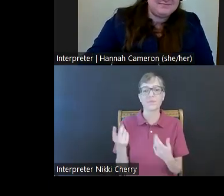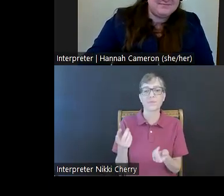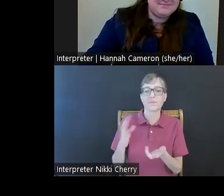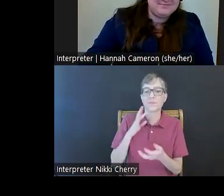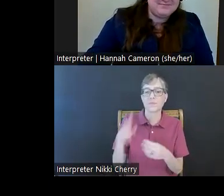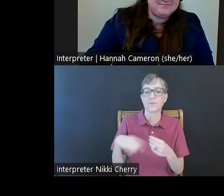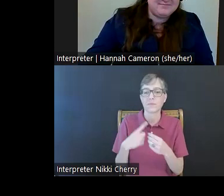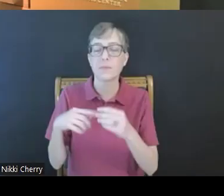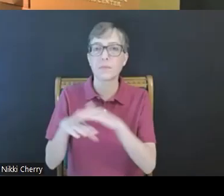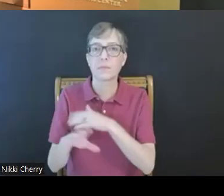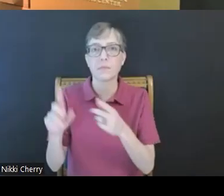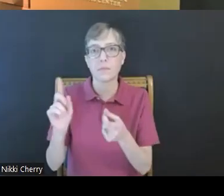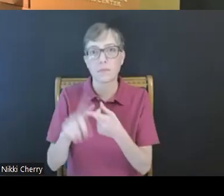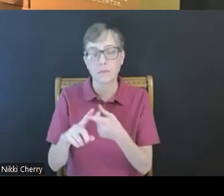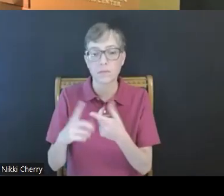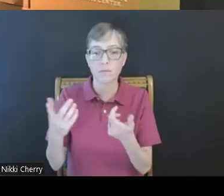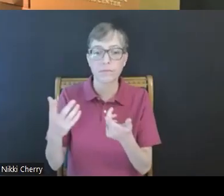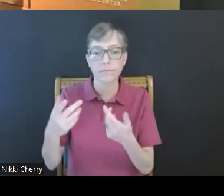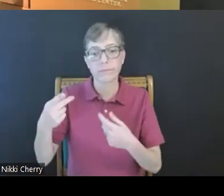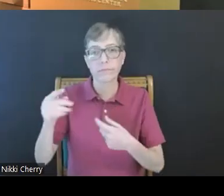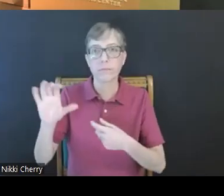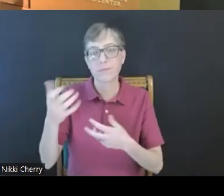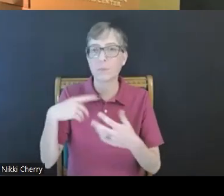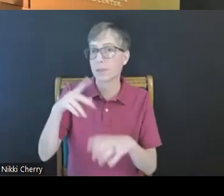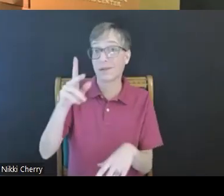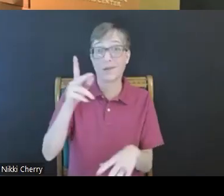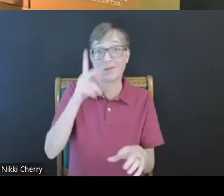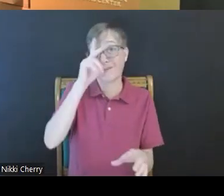their number one complaint two-thirds of them said it's kind of hopeless I really can't get